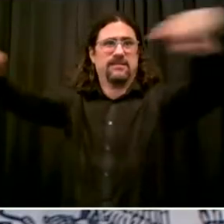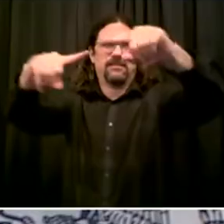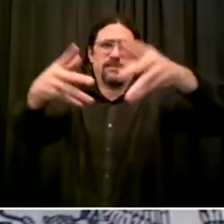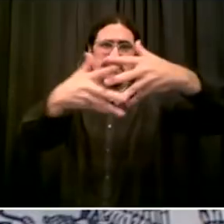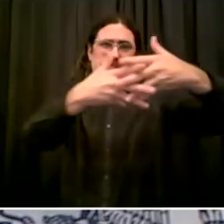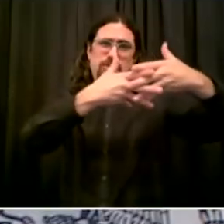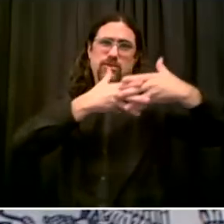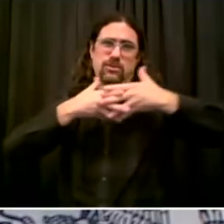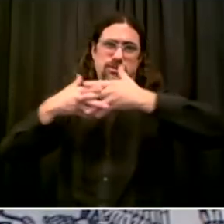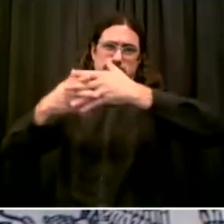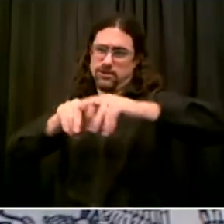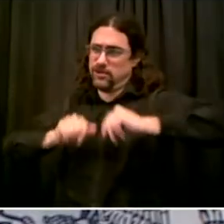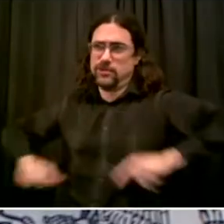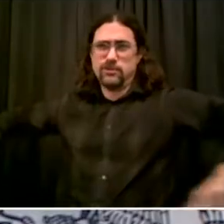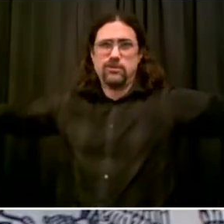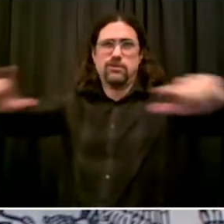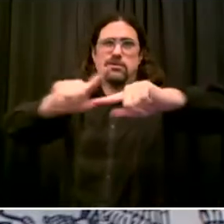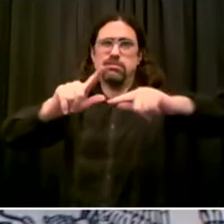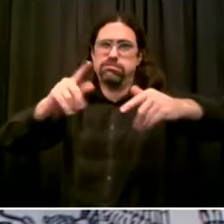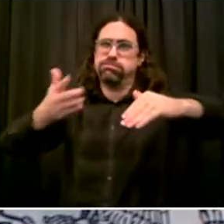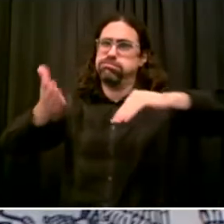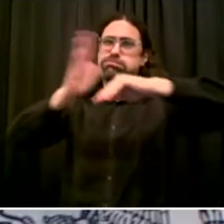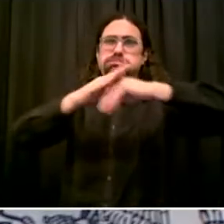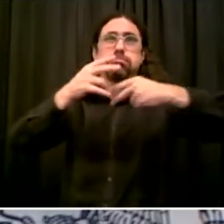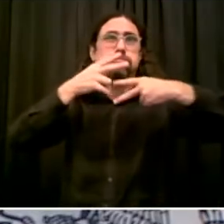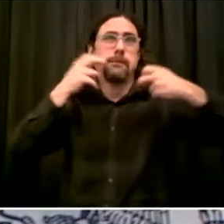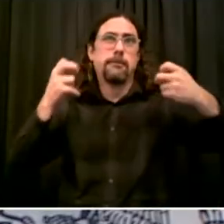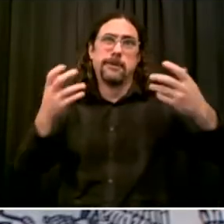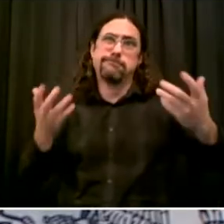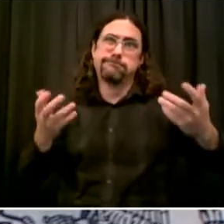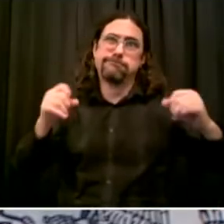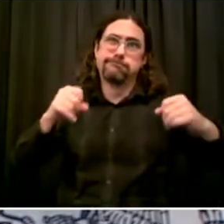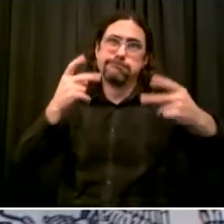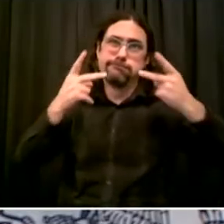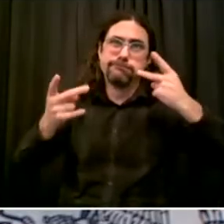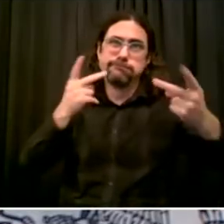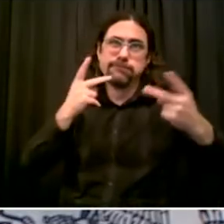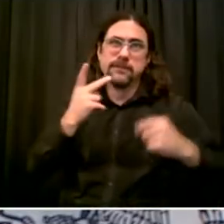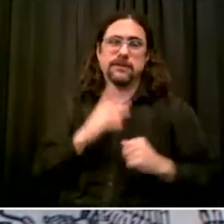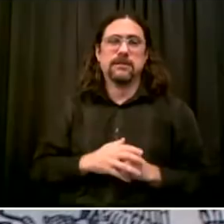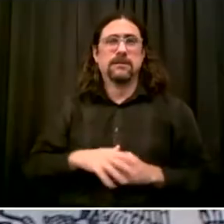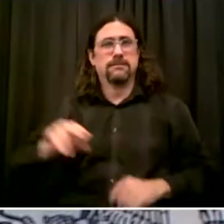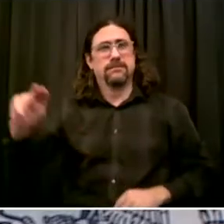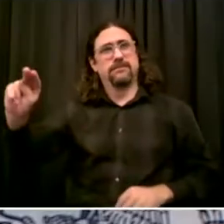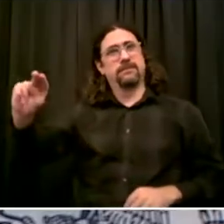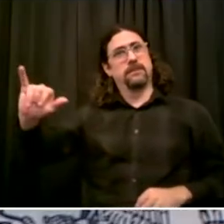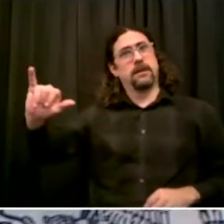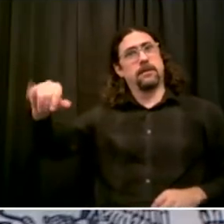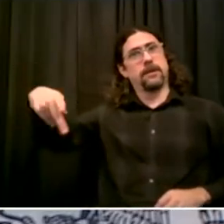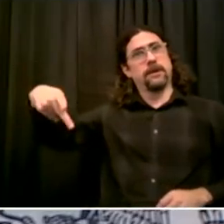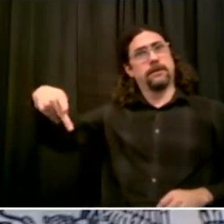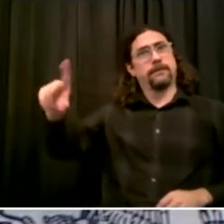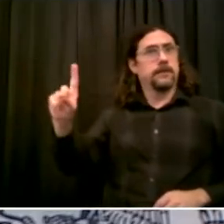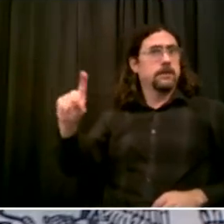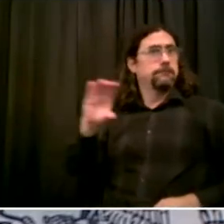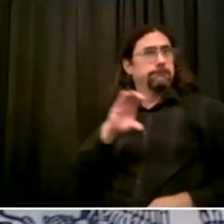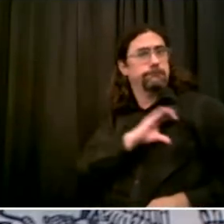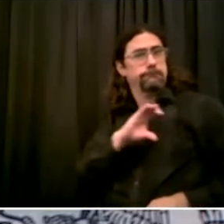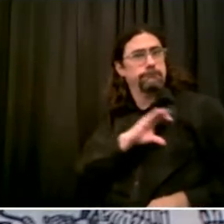OF THE CORONAVIRUS. WHAT I KNOW IS THAT THE NYPD HAS THE EXAPTY